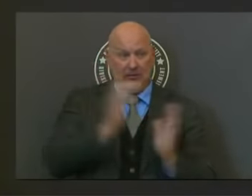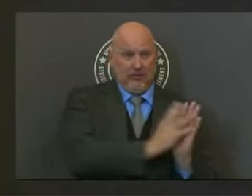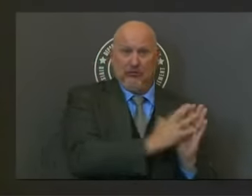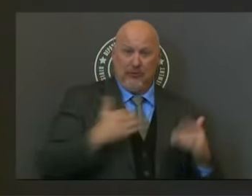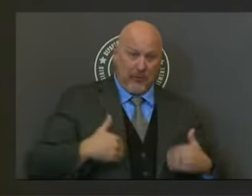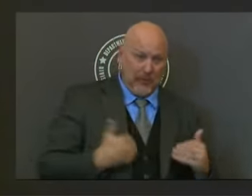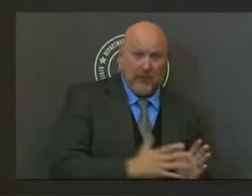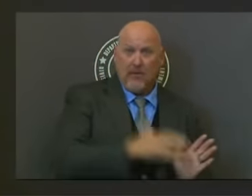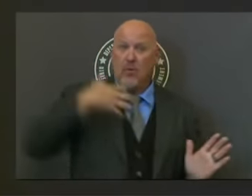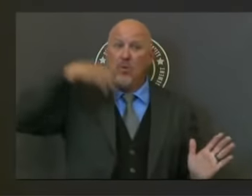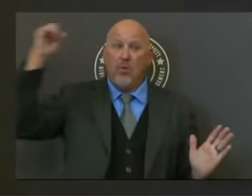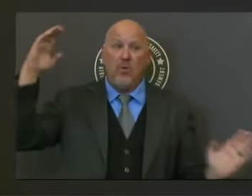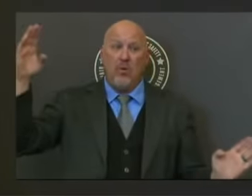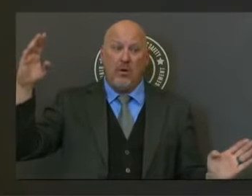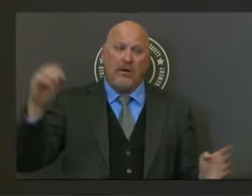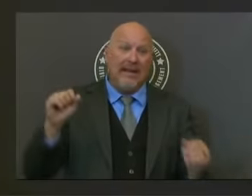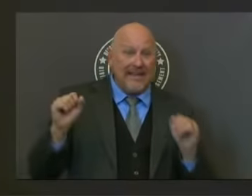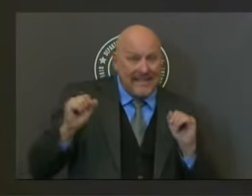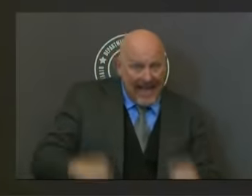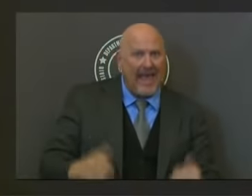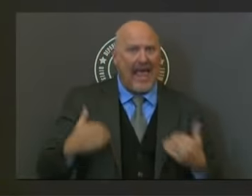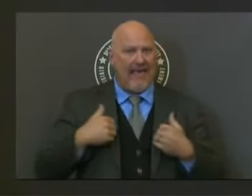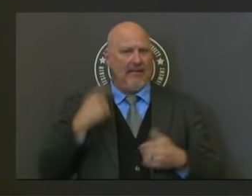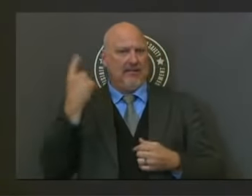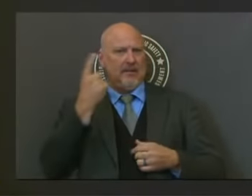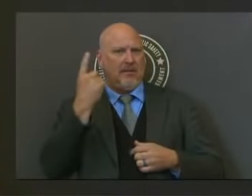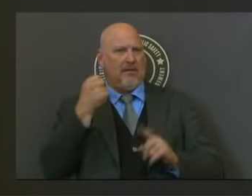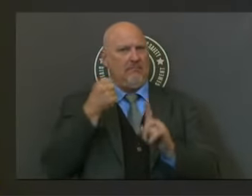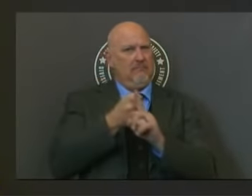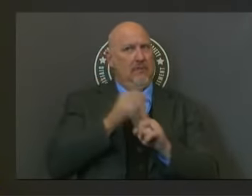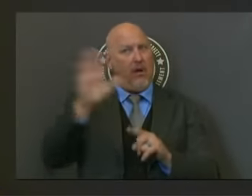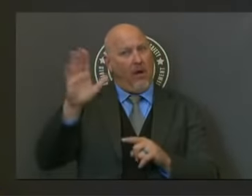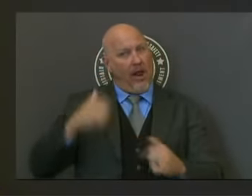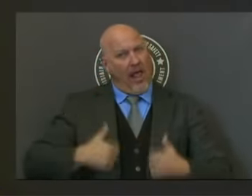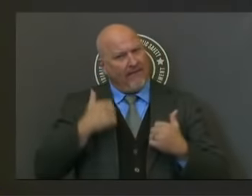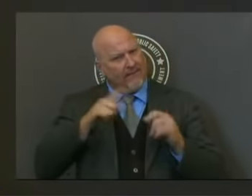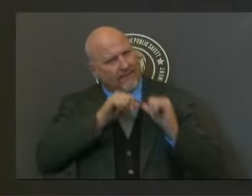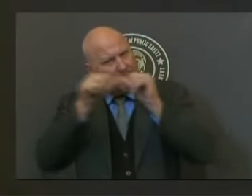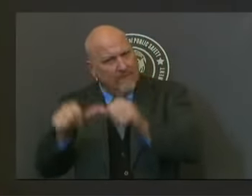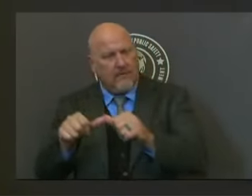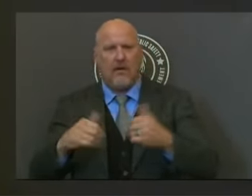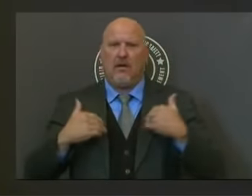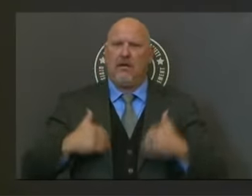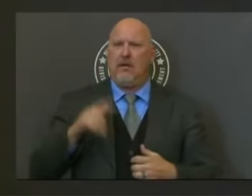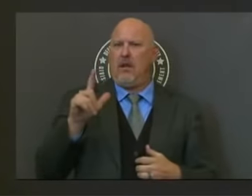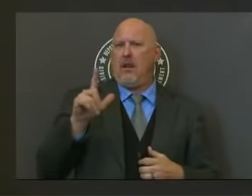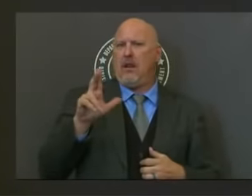debilitating effects after